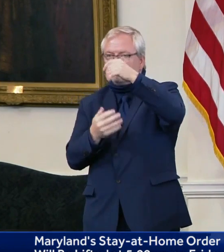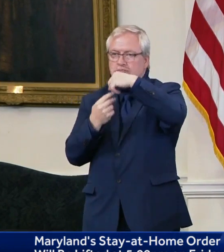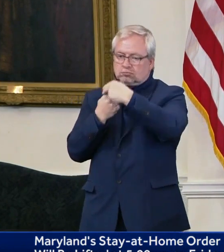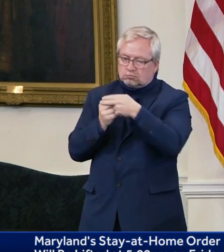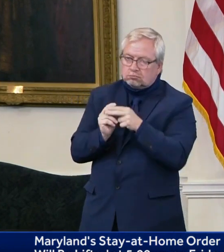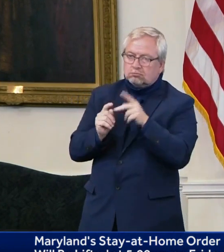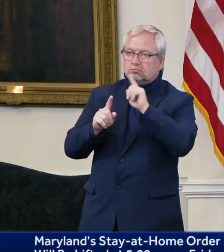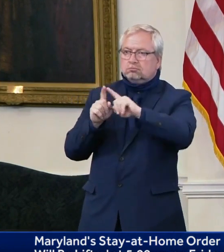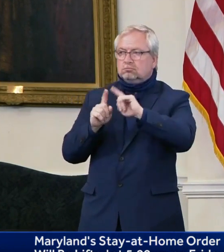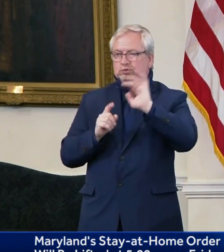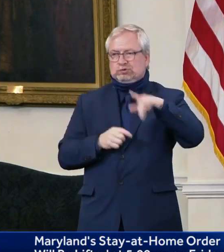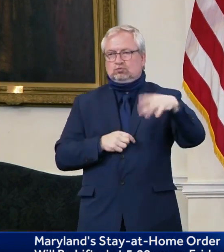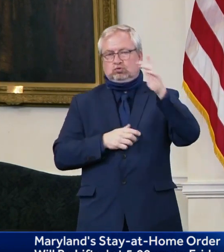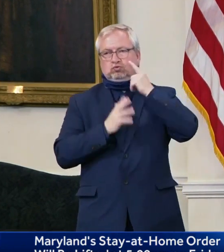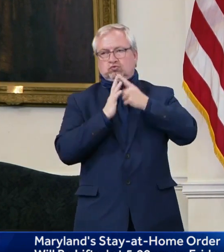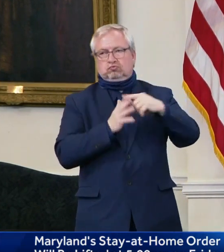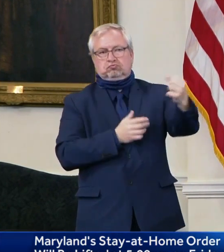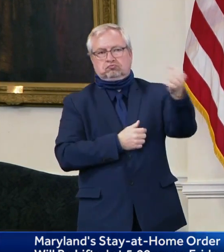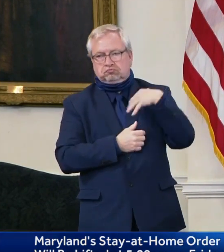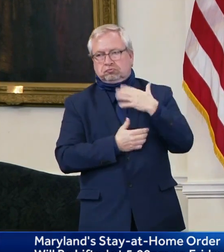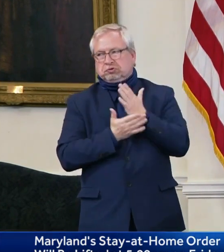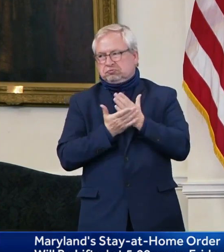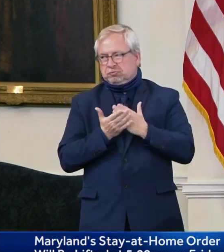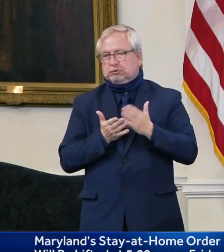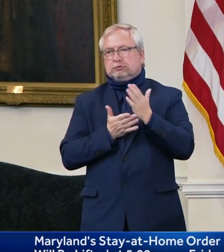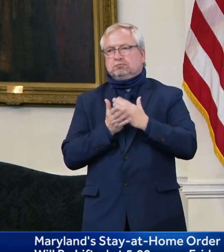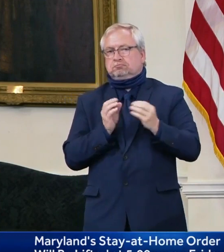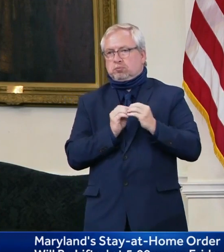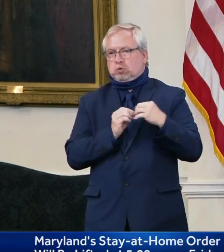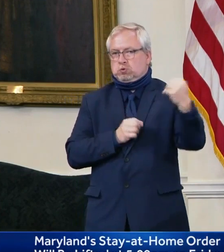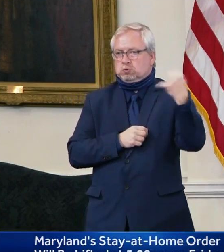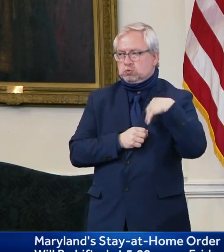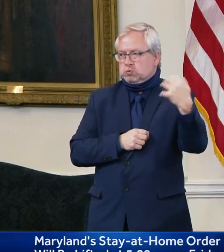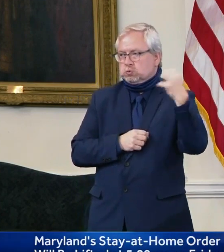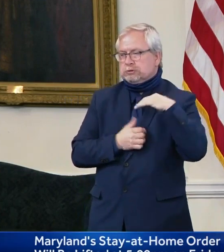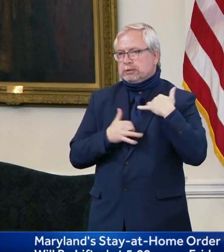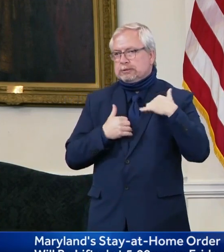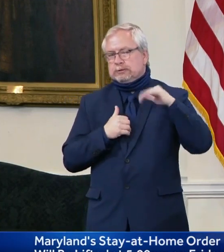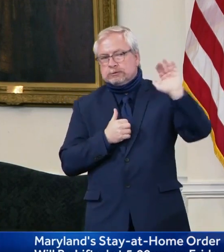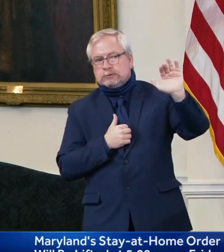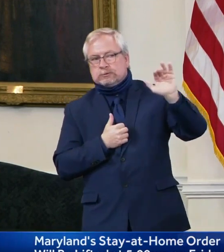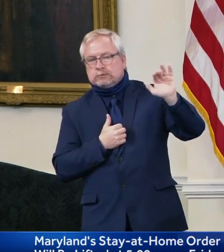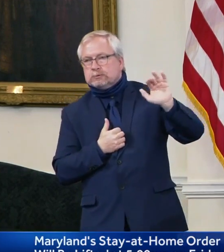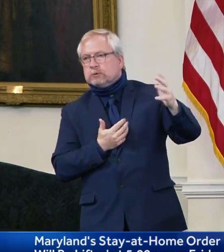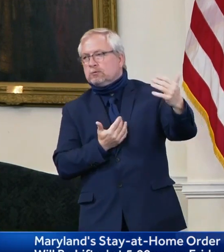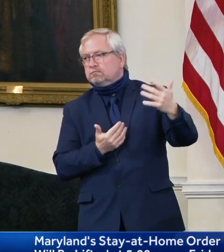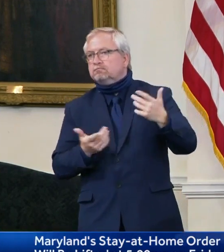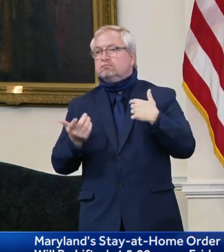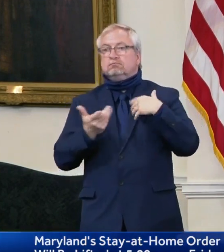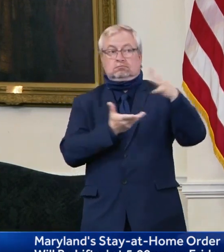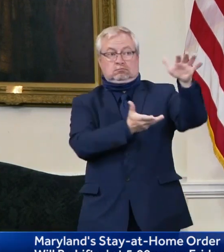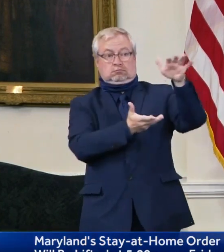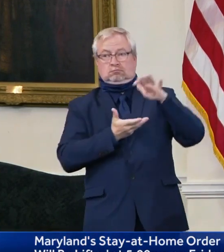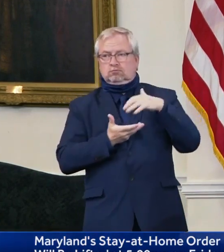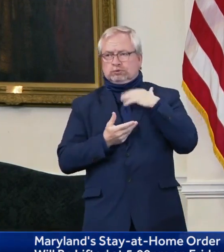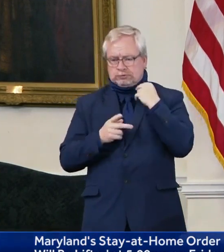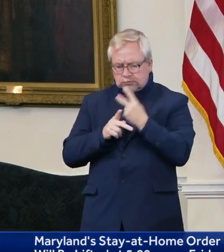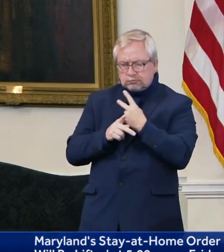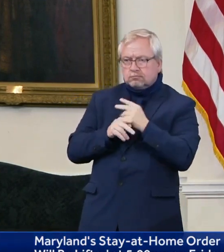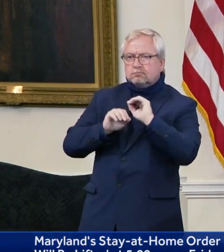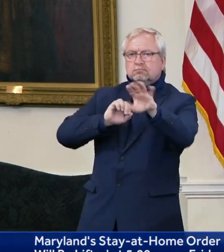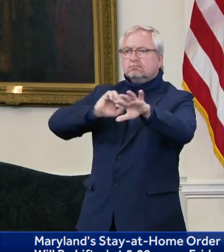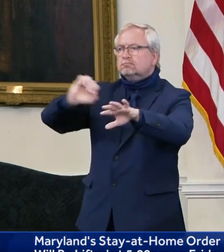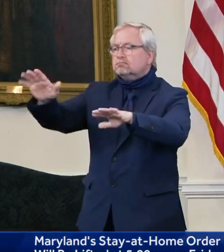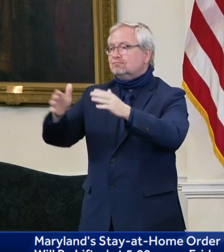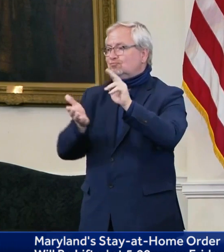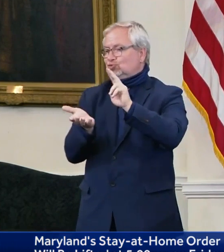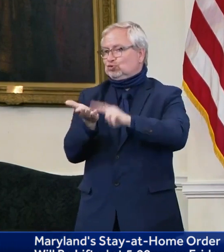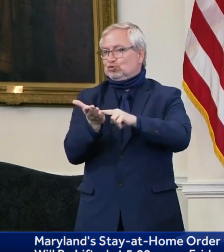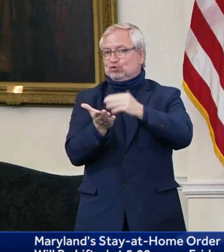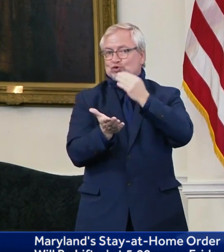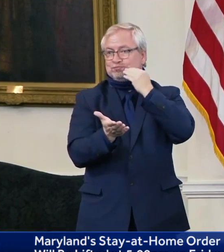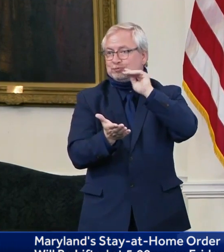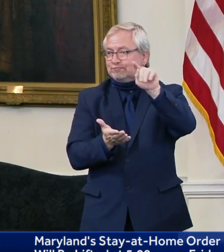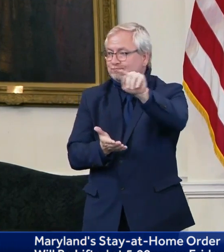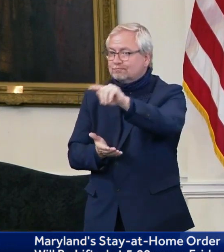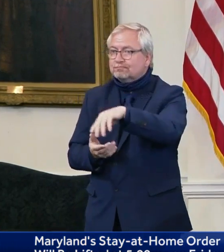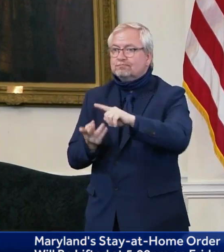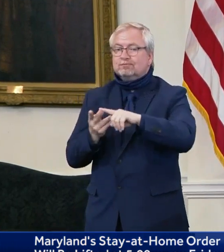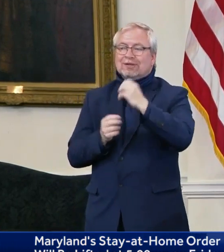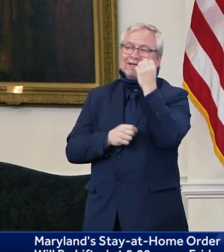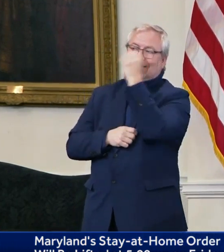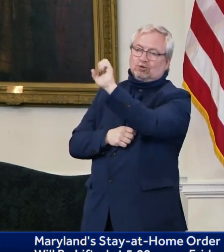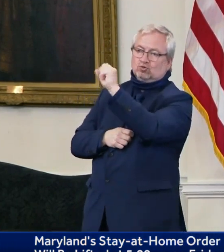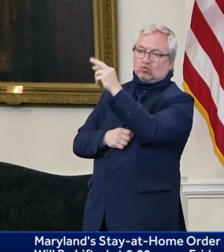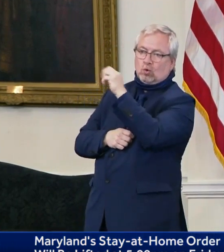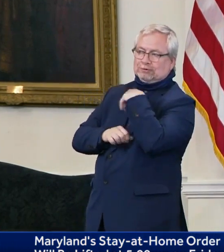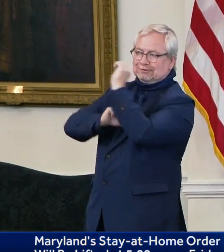BUT IT HELPS US BUT ON THE WE’VE BEEN ABLE I THINK WE’VE WHAT WE’VE BEEN DOING SO FAR IS THE OLD ALL OF THE THE NURSING HOMES THE SALISBURY ALL THE HOT SPOTS IS WHERE WE’VE BEEN USING THEM